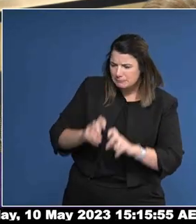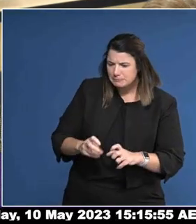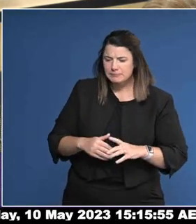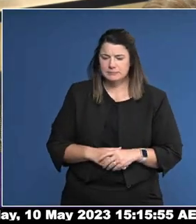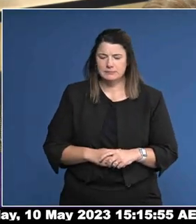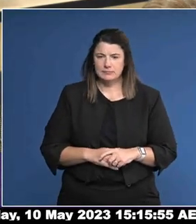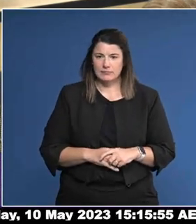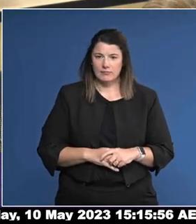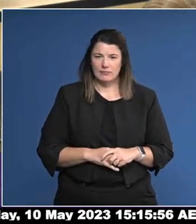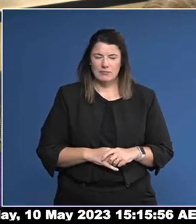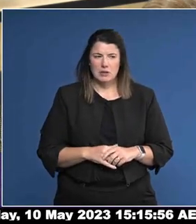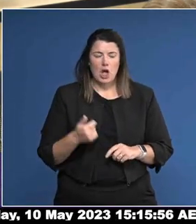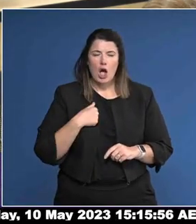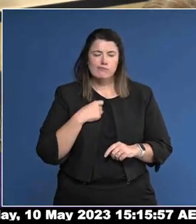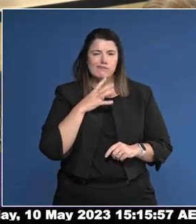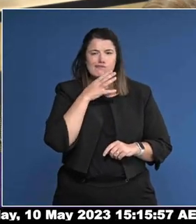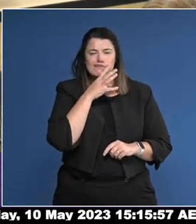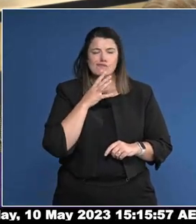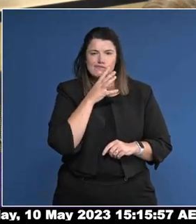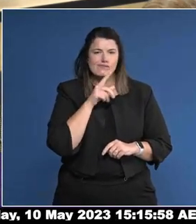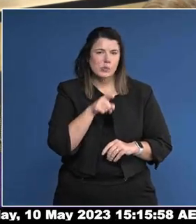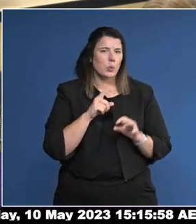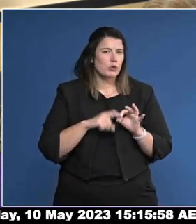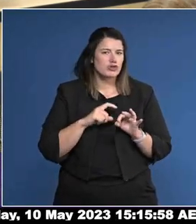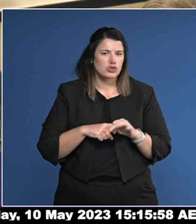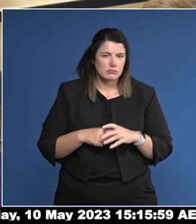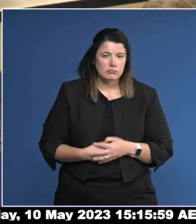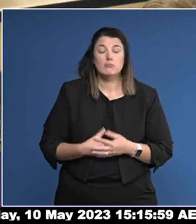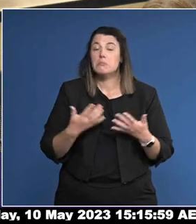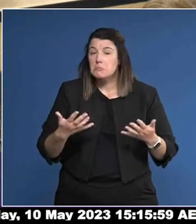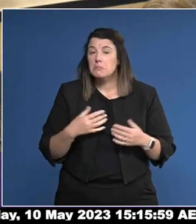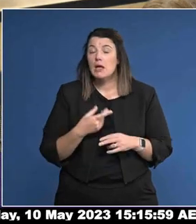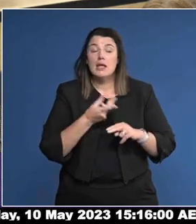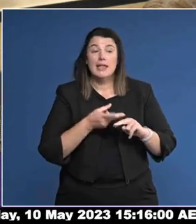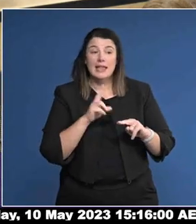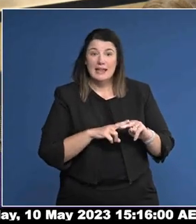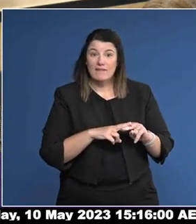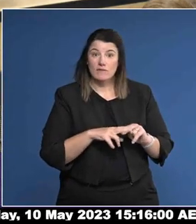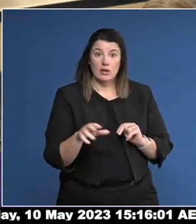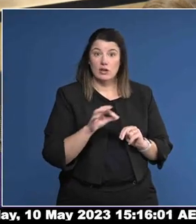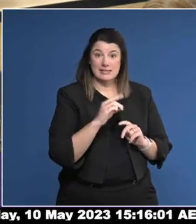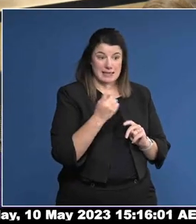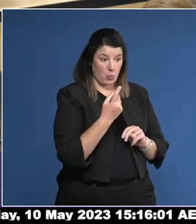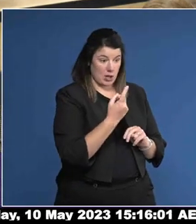Well, I'll put it another way. If someone is simply not attending appointments, you're not providing clinical